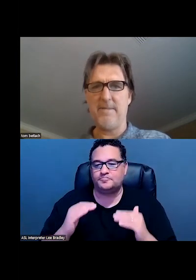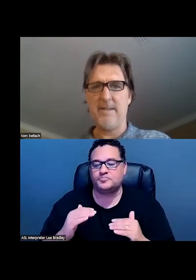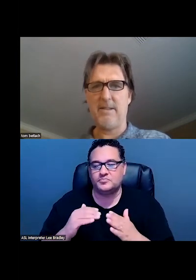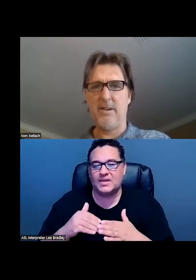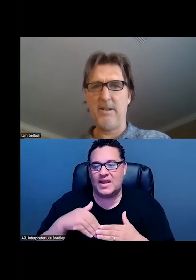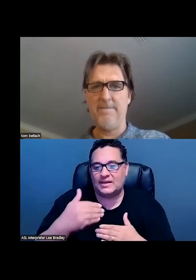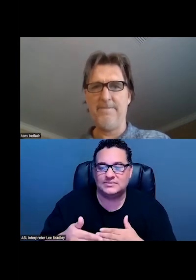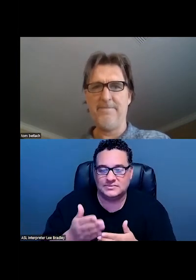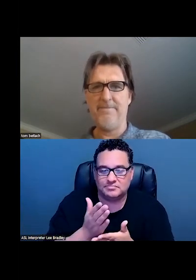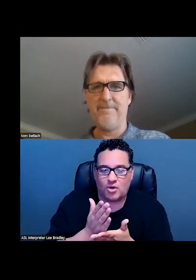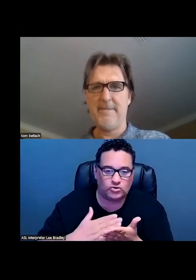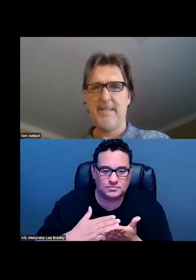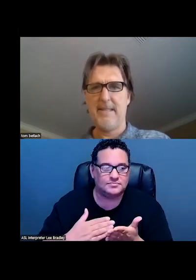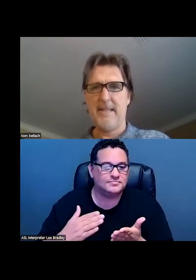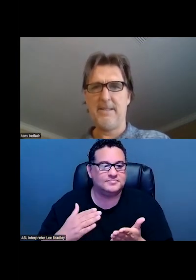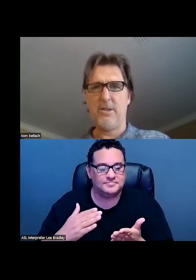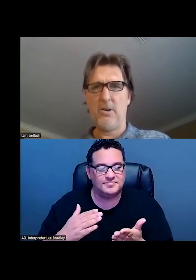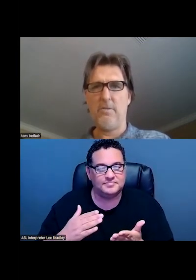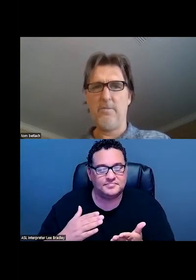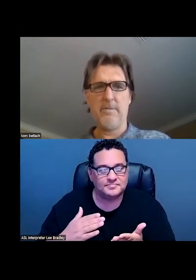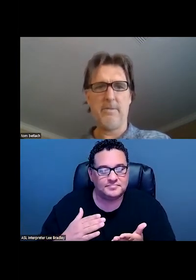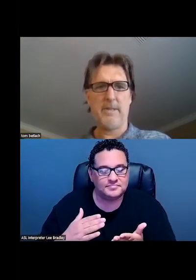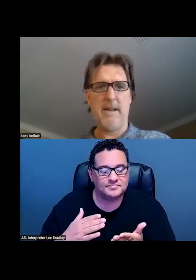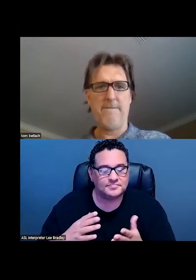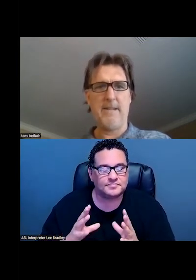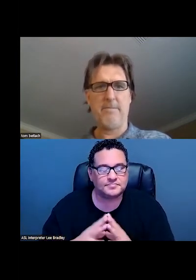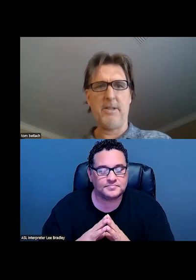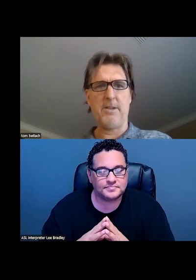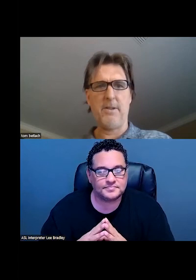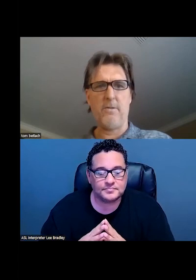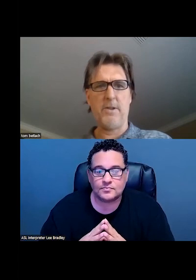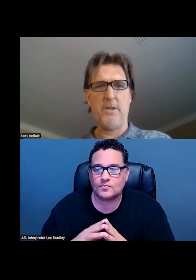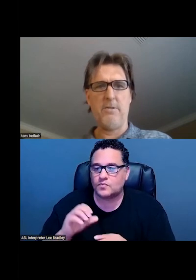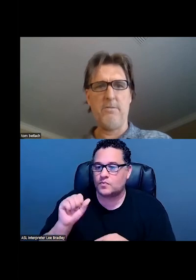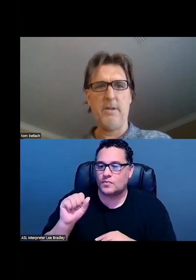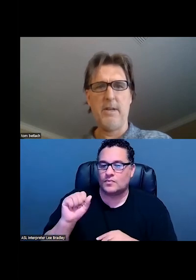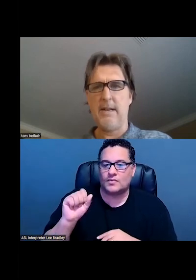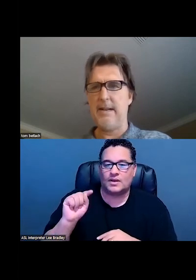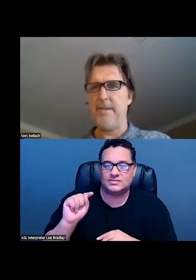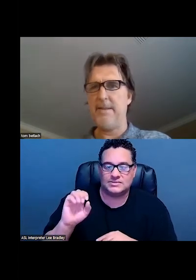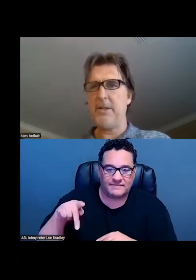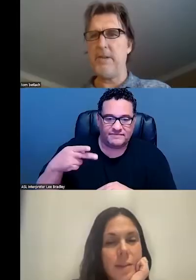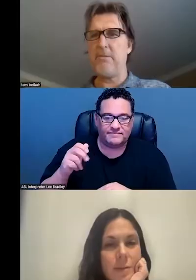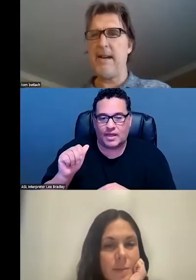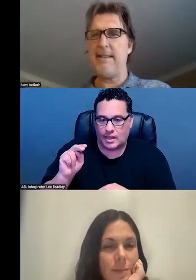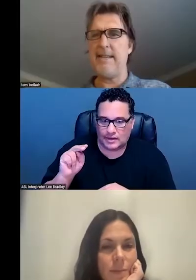IN OUR CALL. AND, SO, STEPHANIE, I WILL TURN IT OVER TO YOU. AND, THIS WEEK WE ARE HIGHLIGHTING